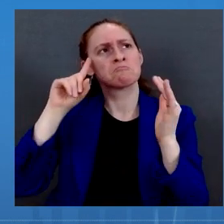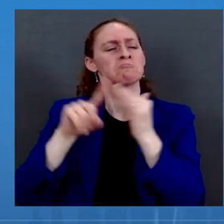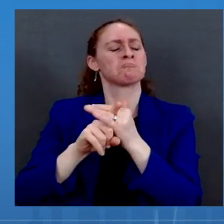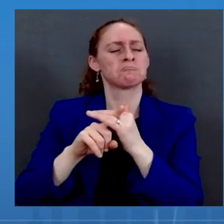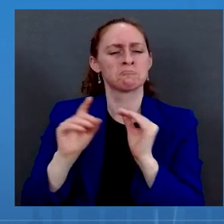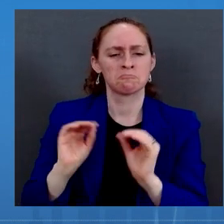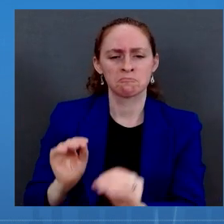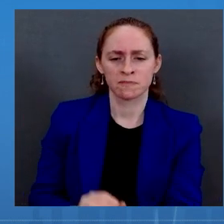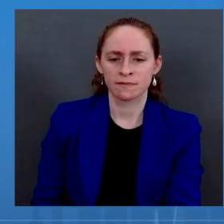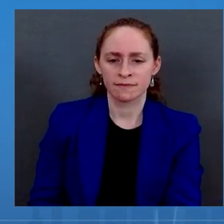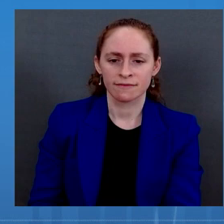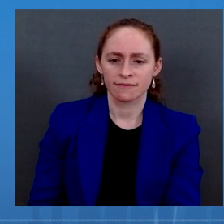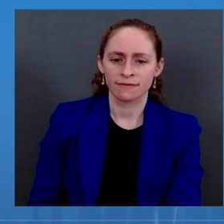Moderator: Let's go to Meg Tirrell at CNBC.